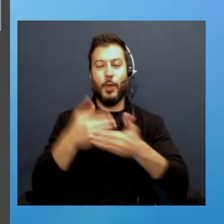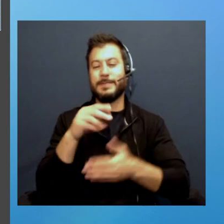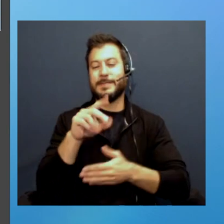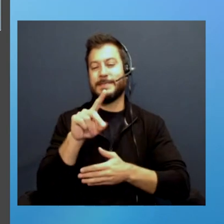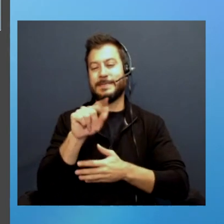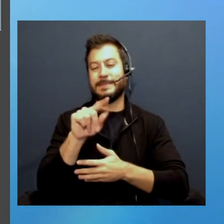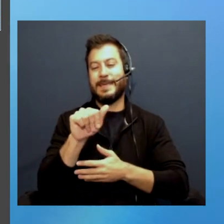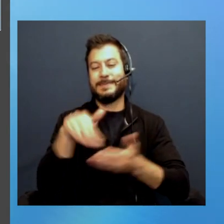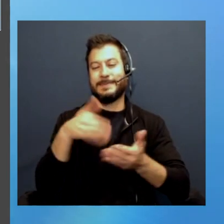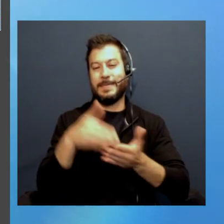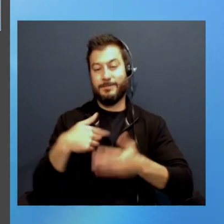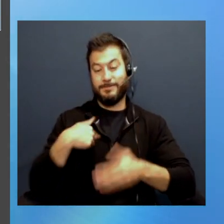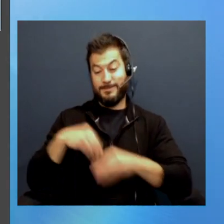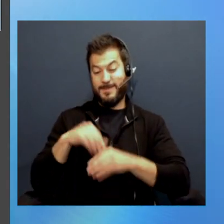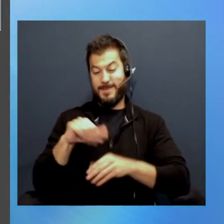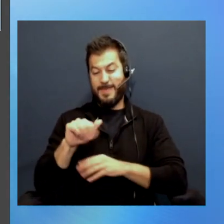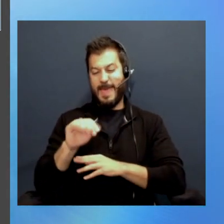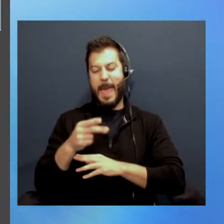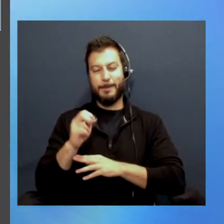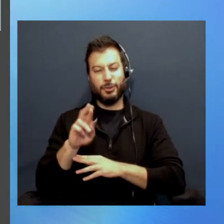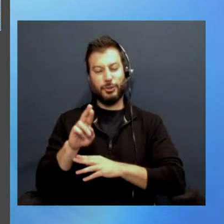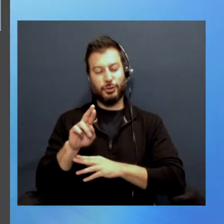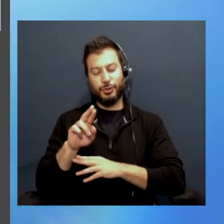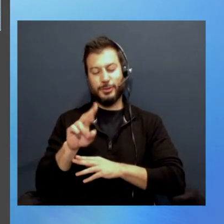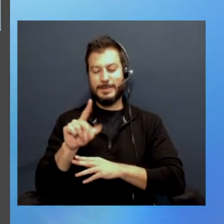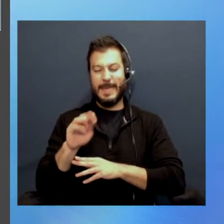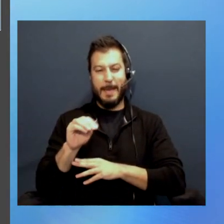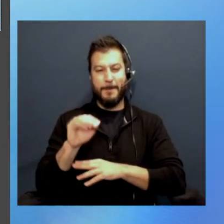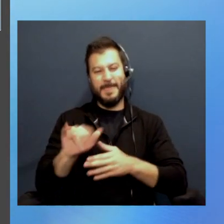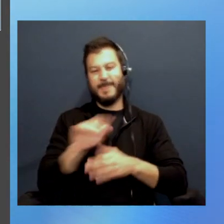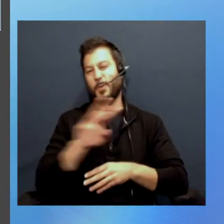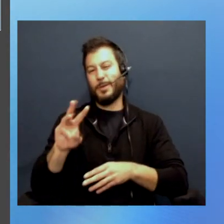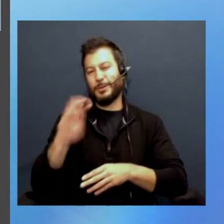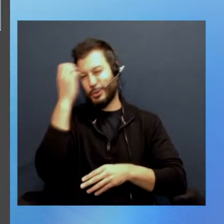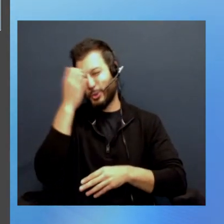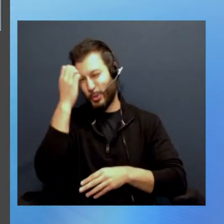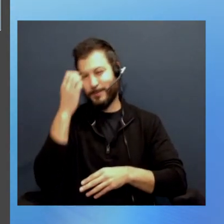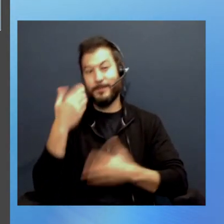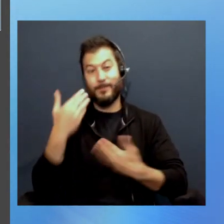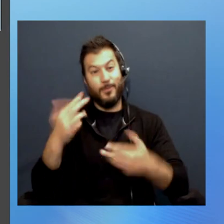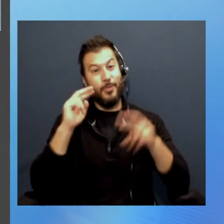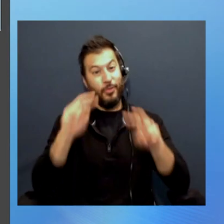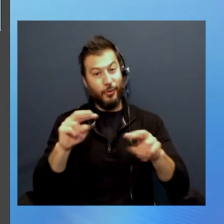redirect me to the closest data center. Now, since I'm in Amsterdam, that will be Western Europe for me.